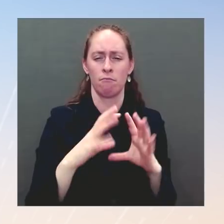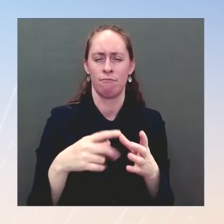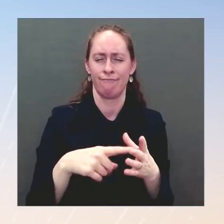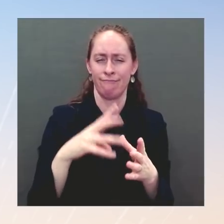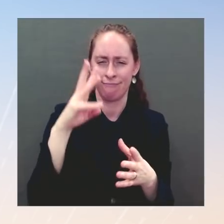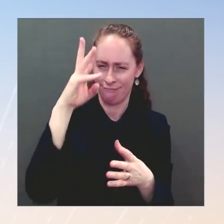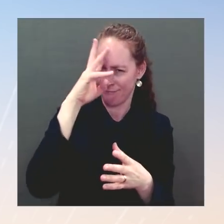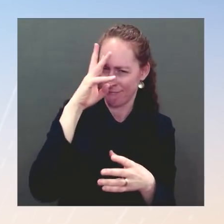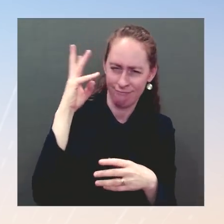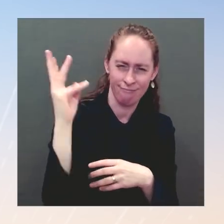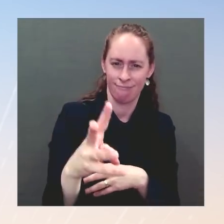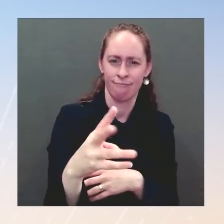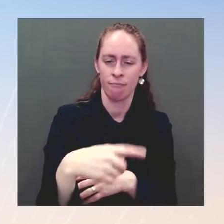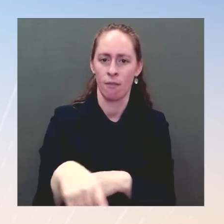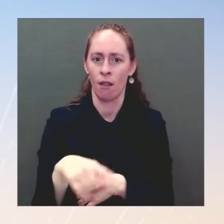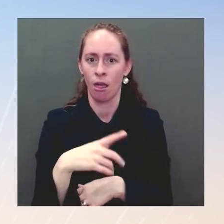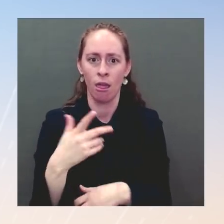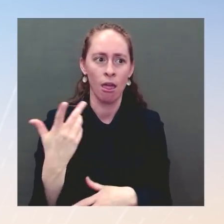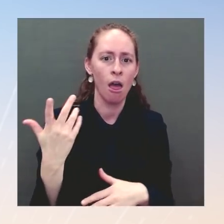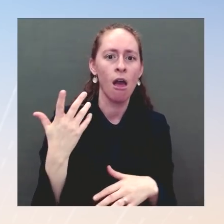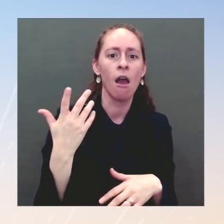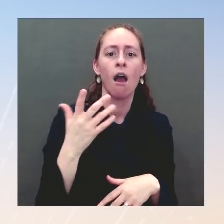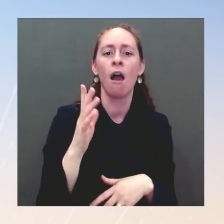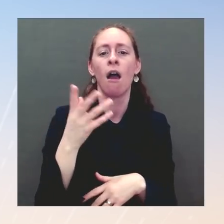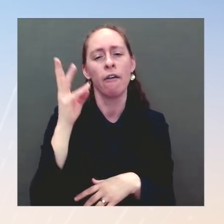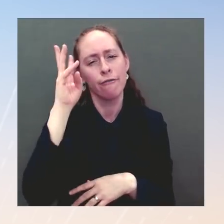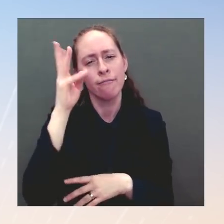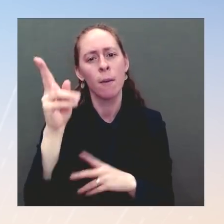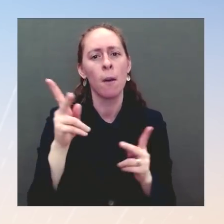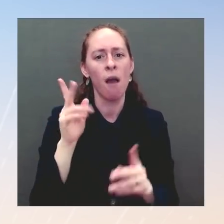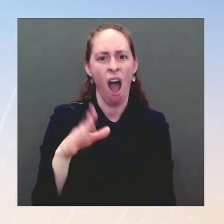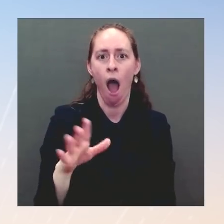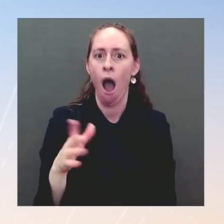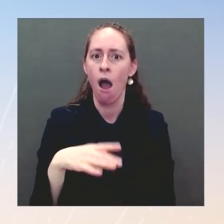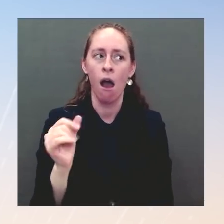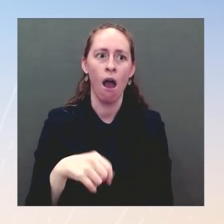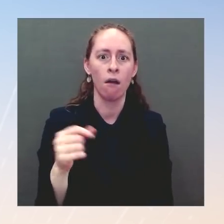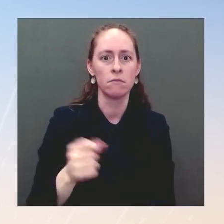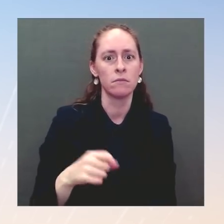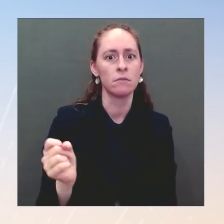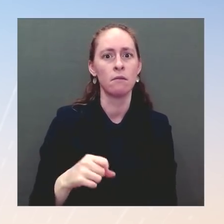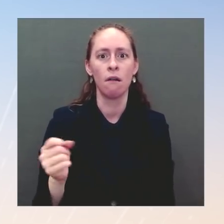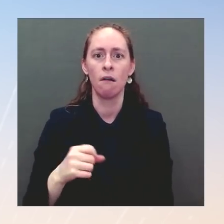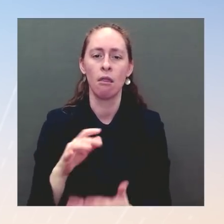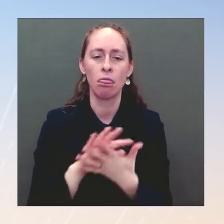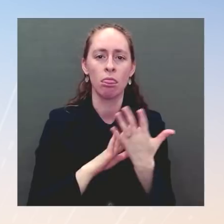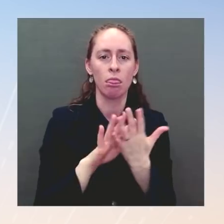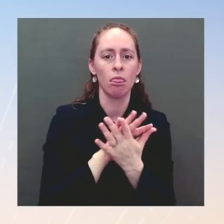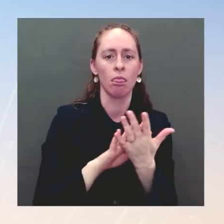That is suggesting that they feel under threat. By whom -- the Ukrainians that the Russians are threatening to attack?